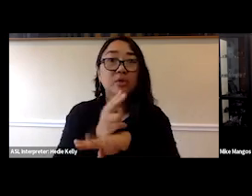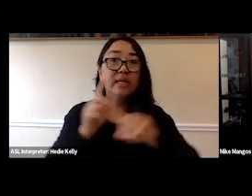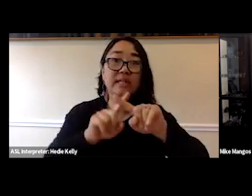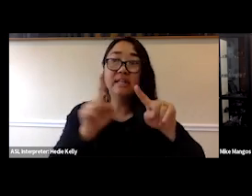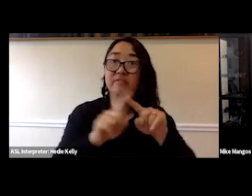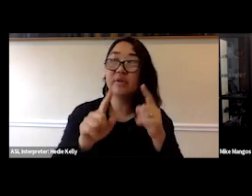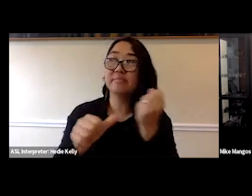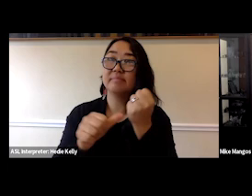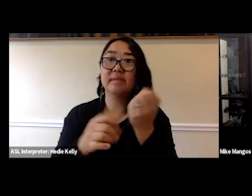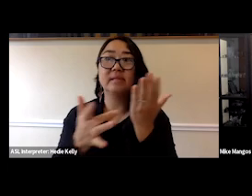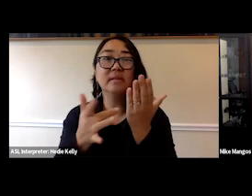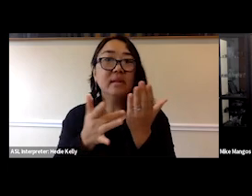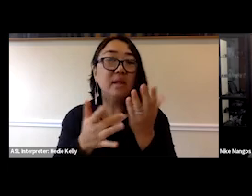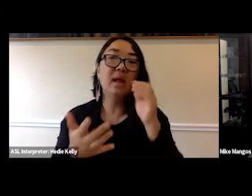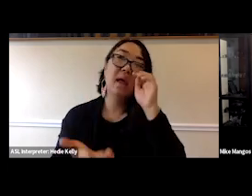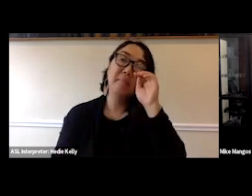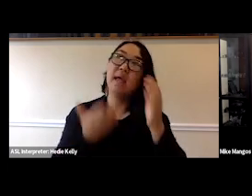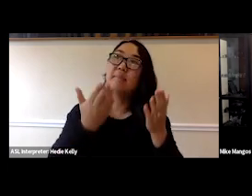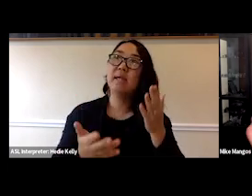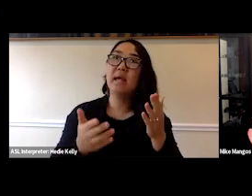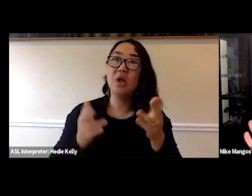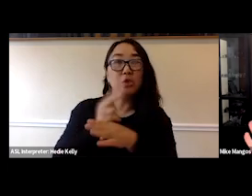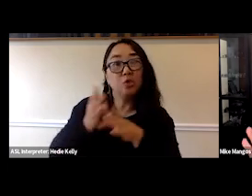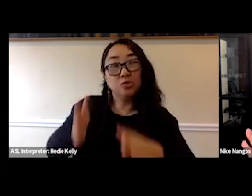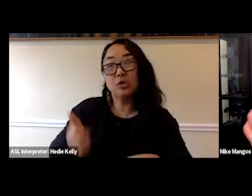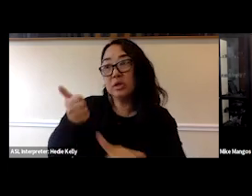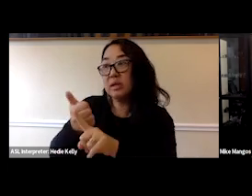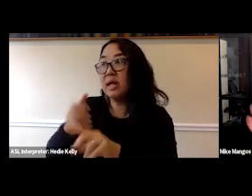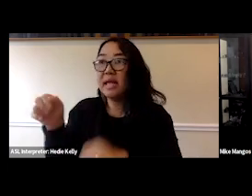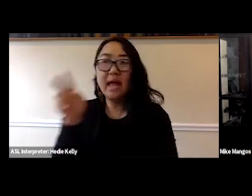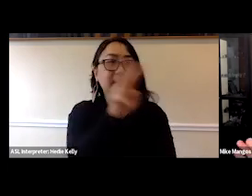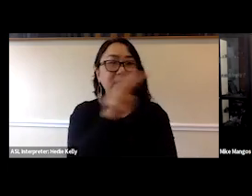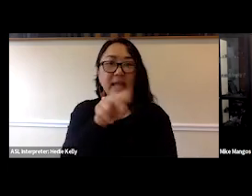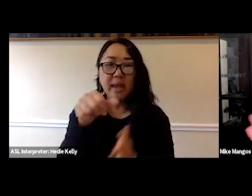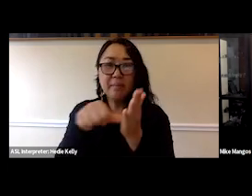to scan a page and kind of pick a target out of a moving cursor that's